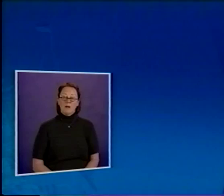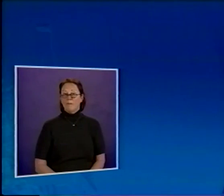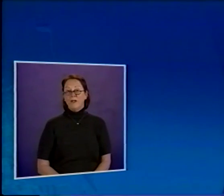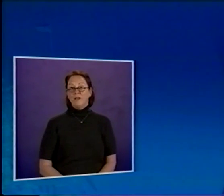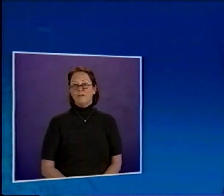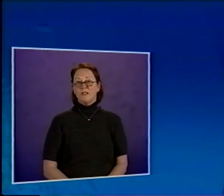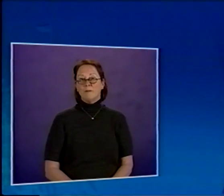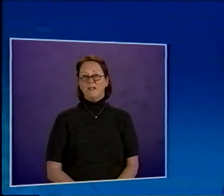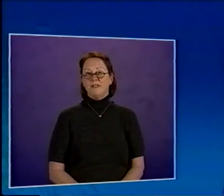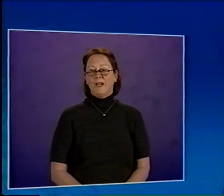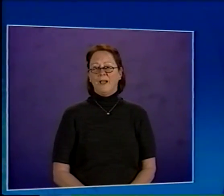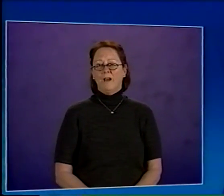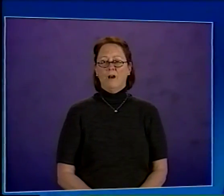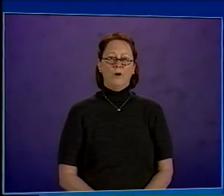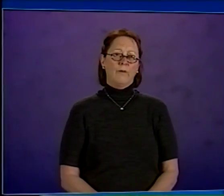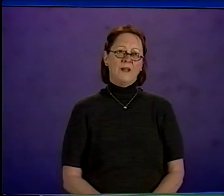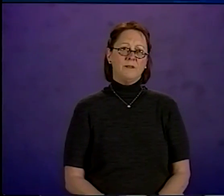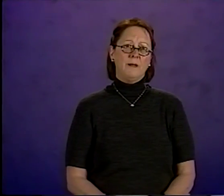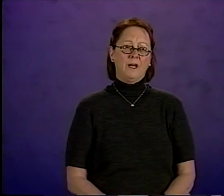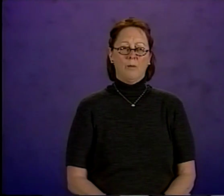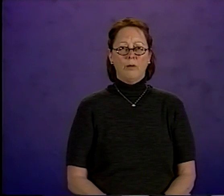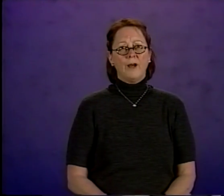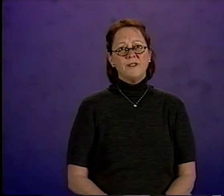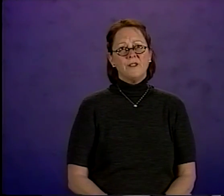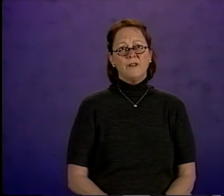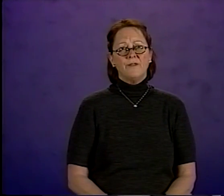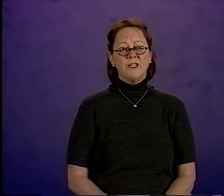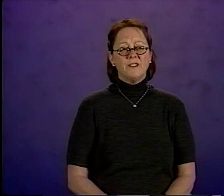Now many of us might say, "Oh that's being oppressive, that's